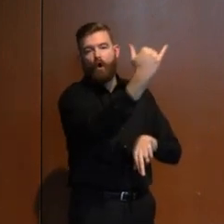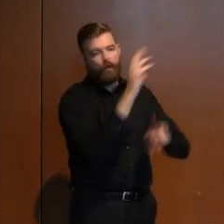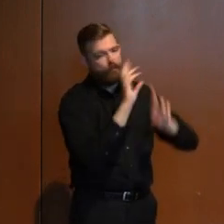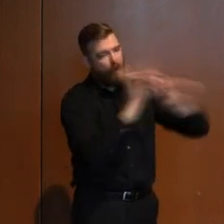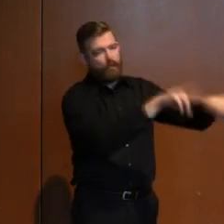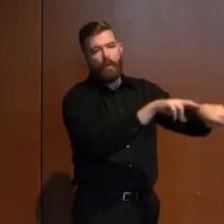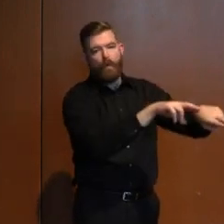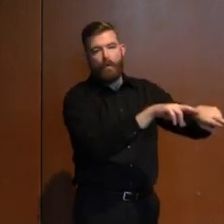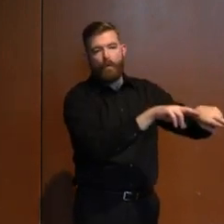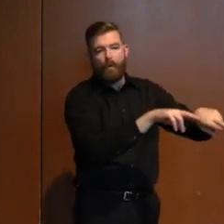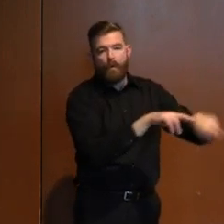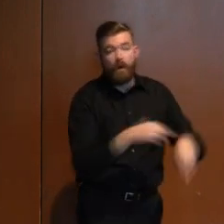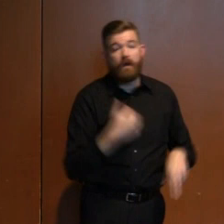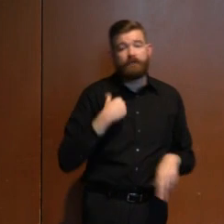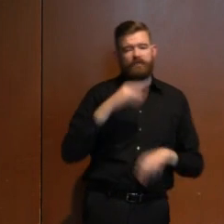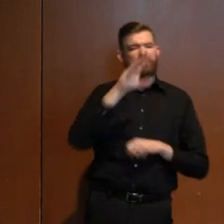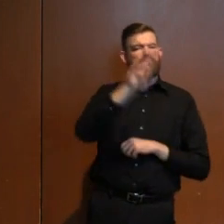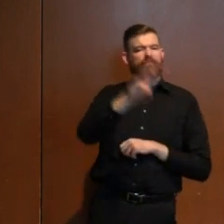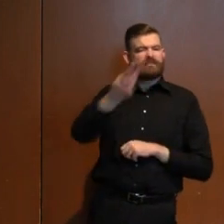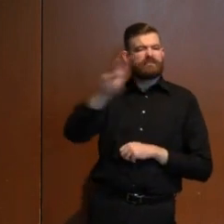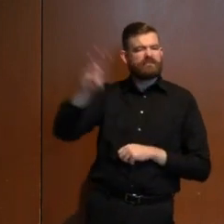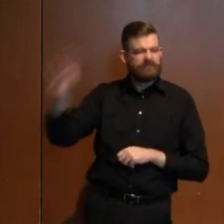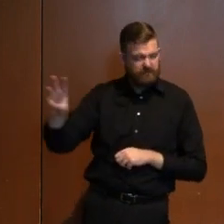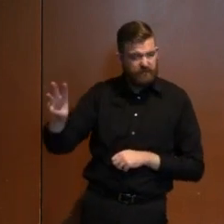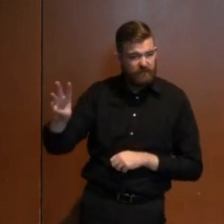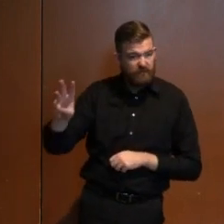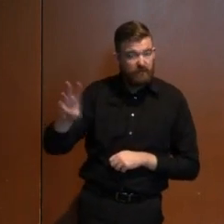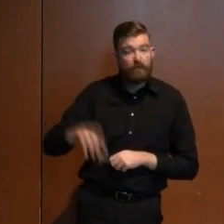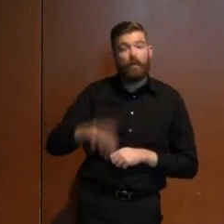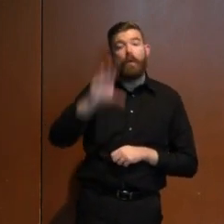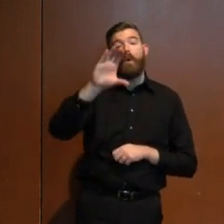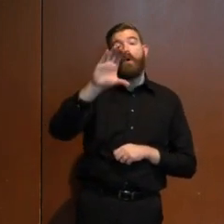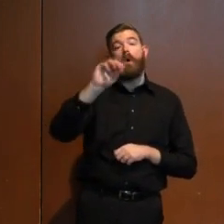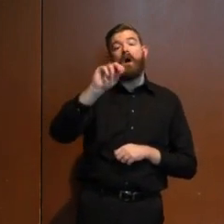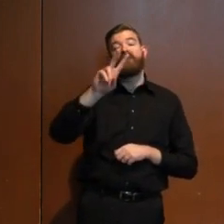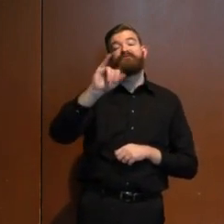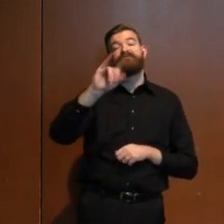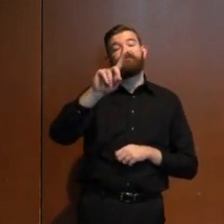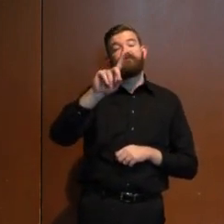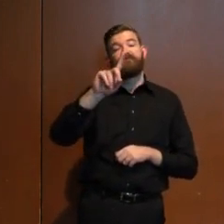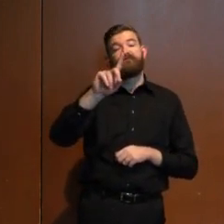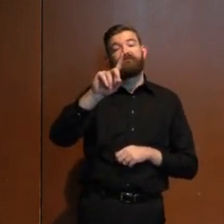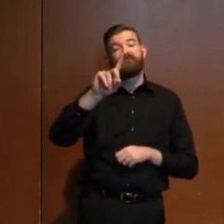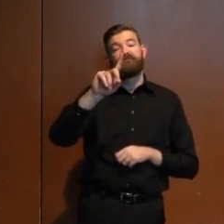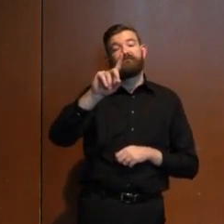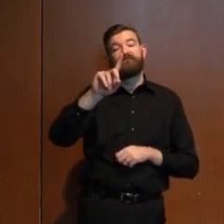IN A DIFFERENT DIRECTION. I MENTIONED NOW FOR SEVERAL OF